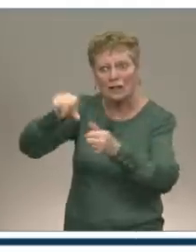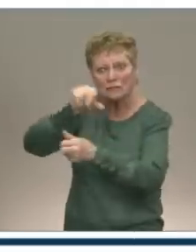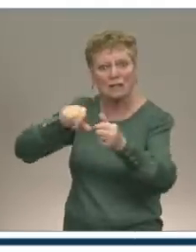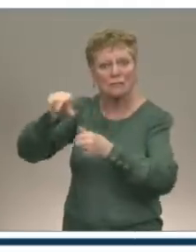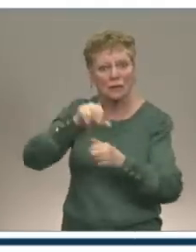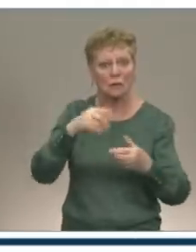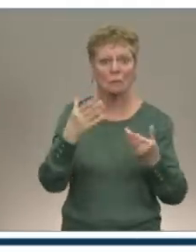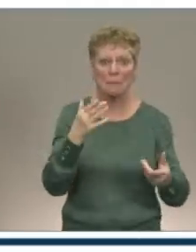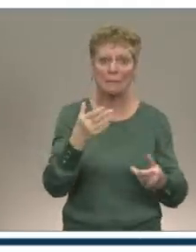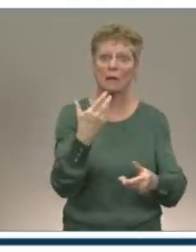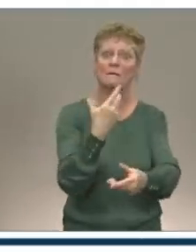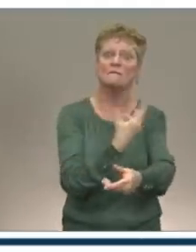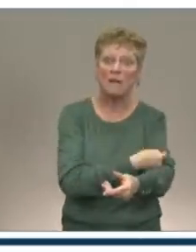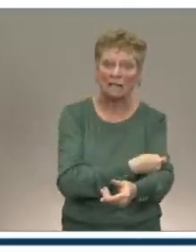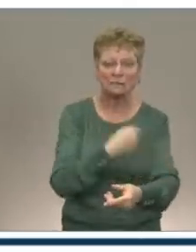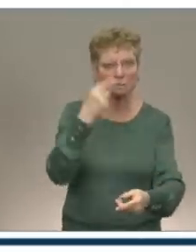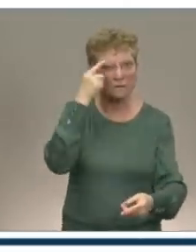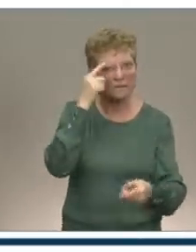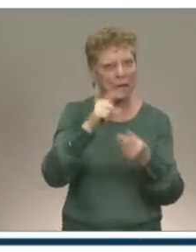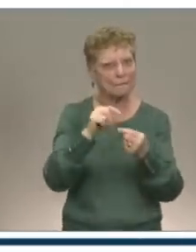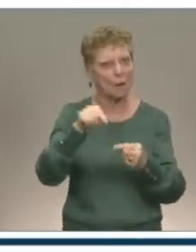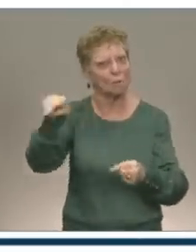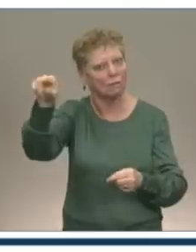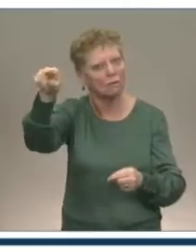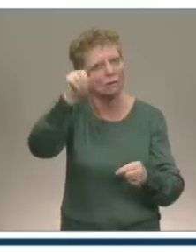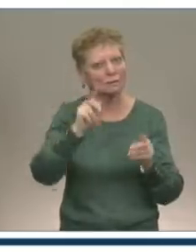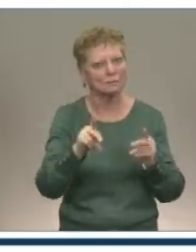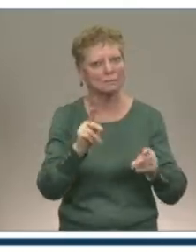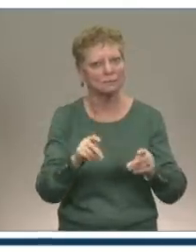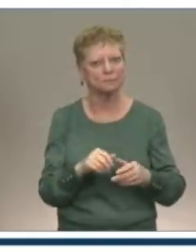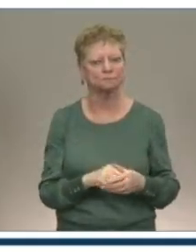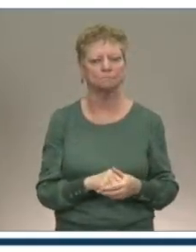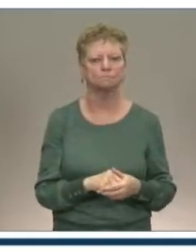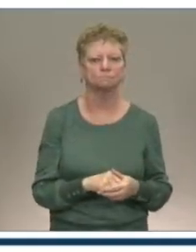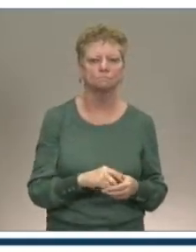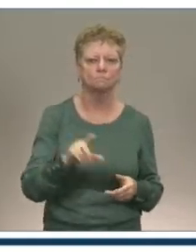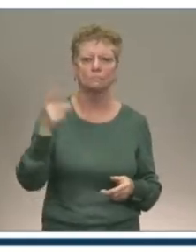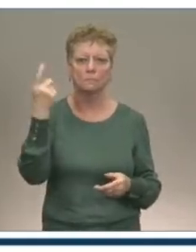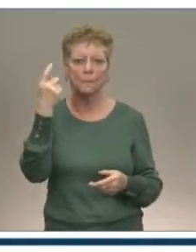to me becomes very clear our final reporter on the phone steve mcarthur go ahead steve